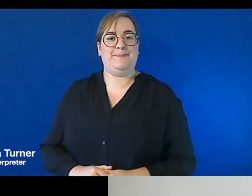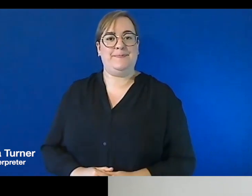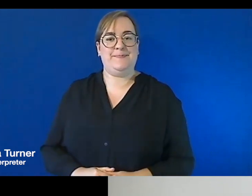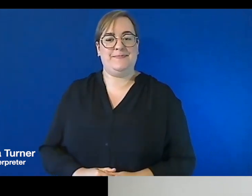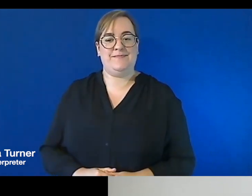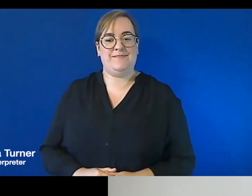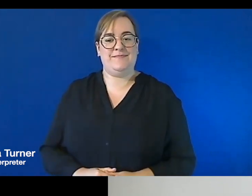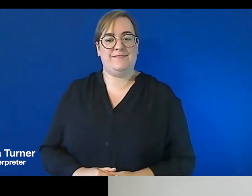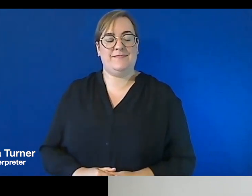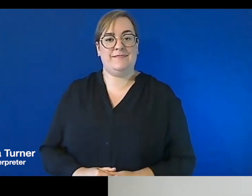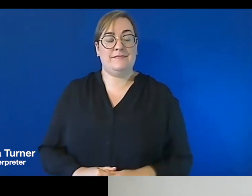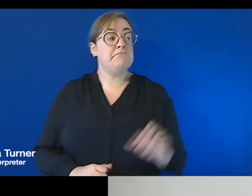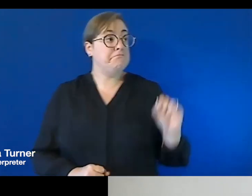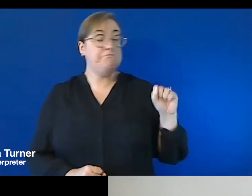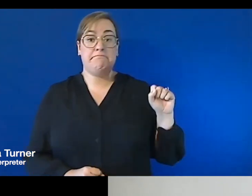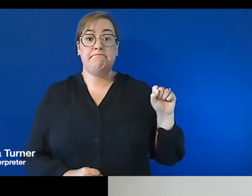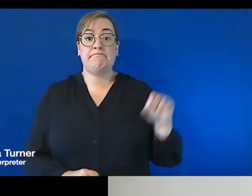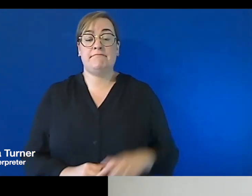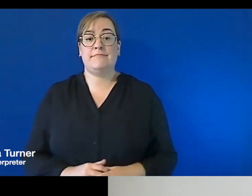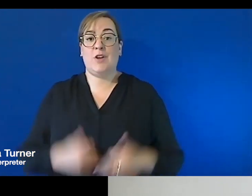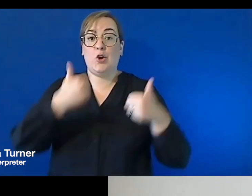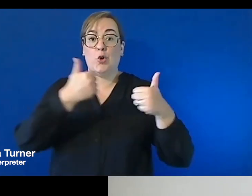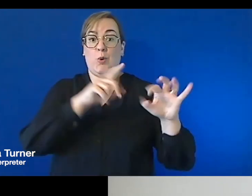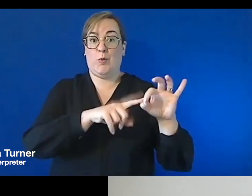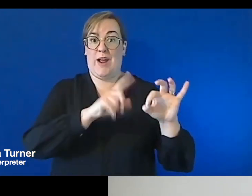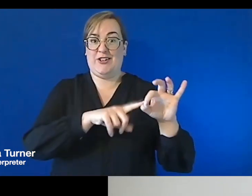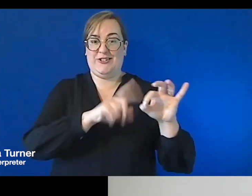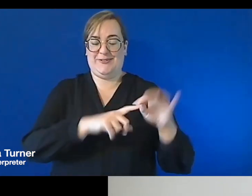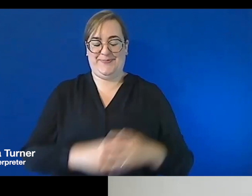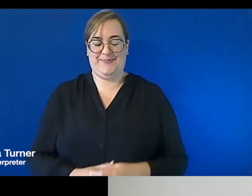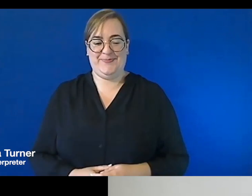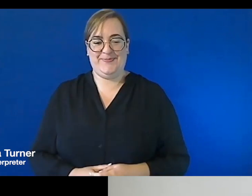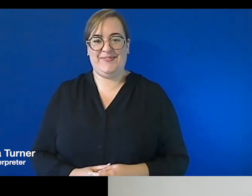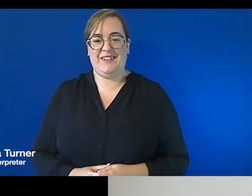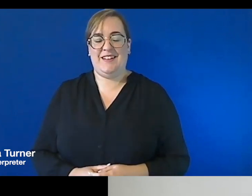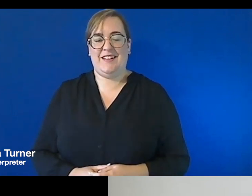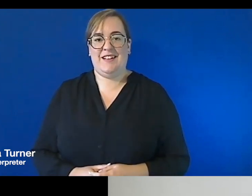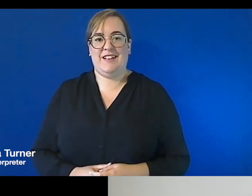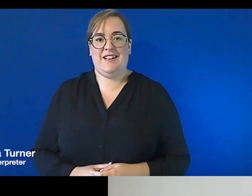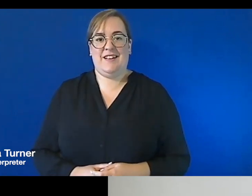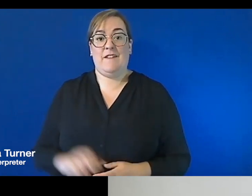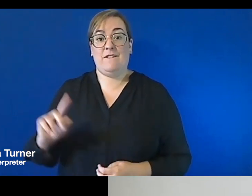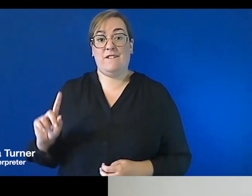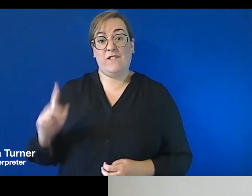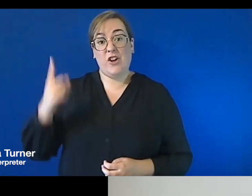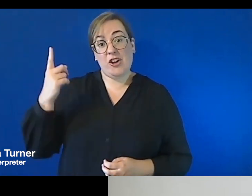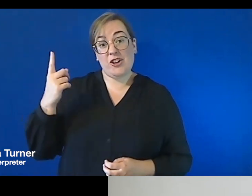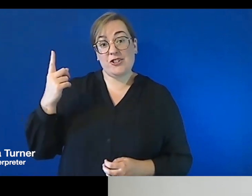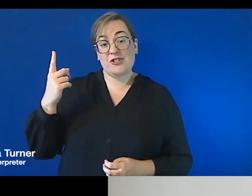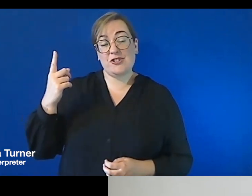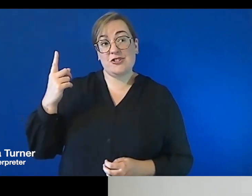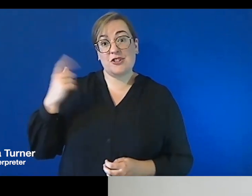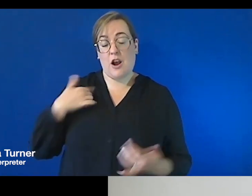Yes, it's a very good question, question, first of all, I think we live in very good time to be an